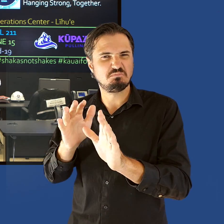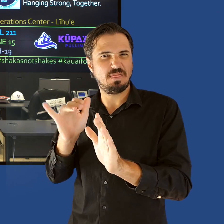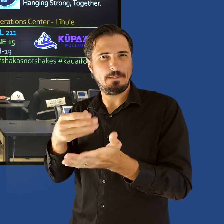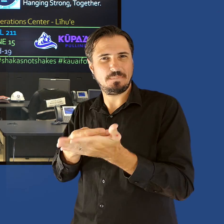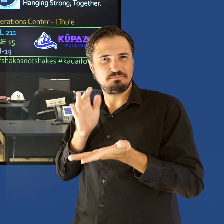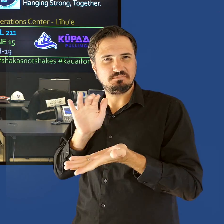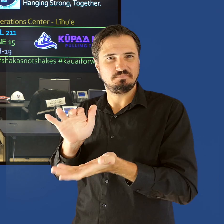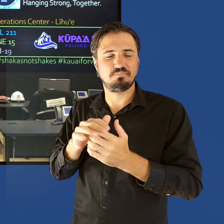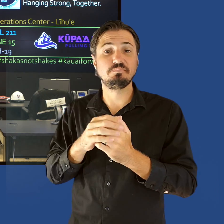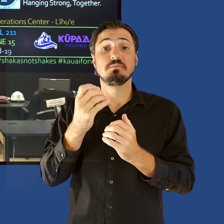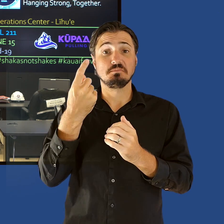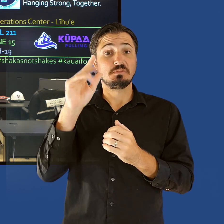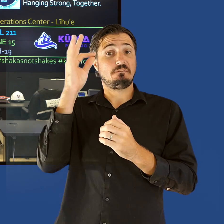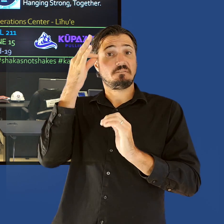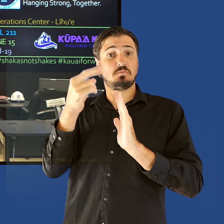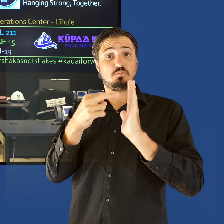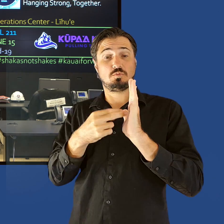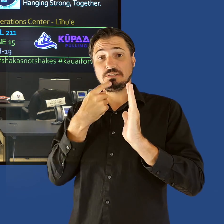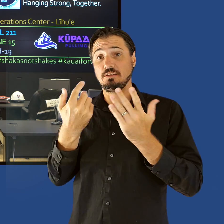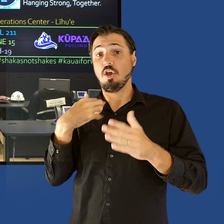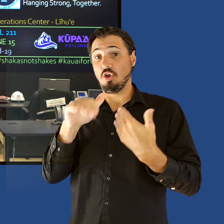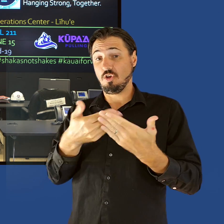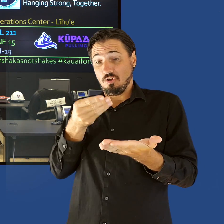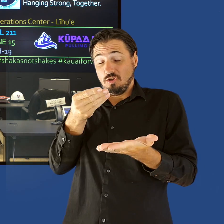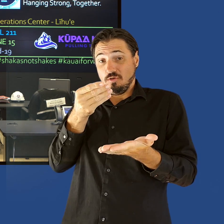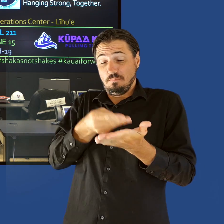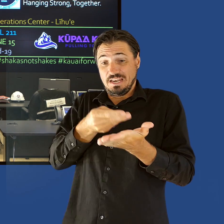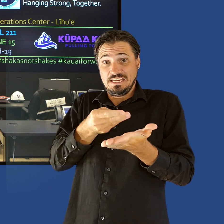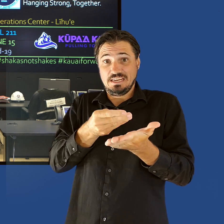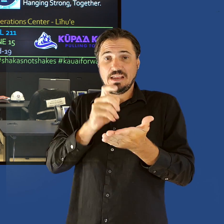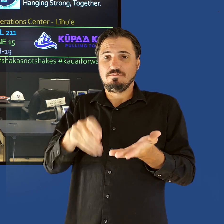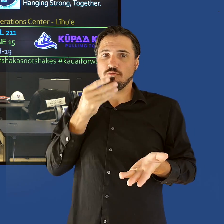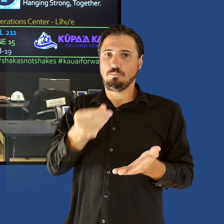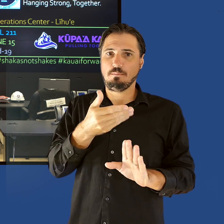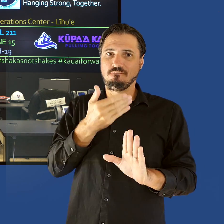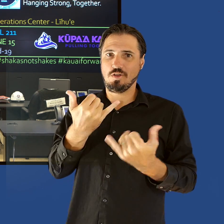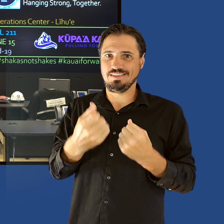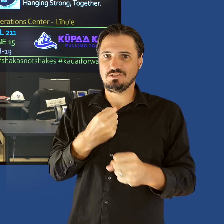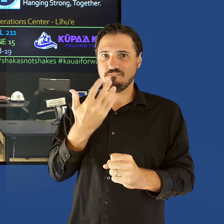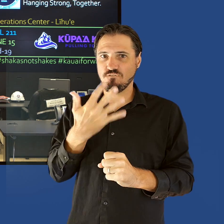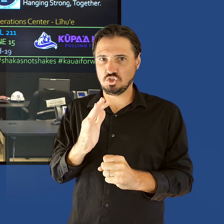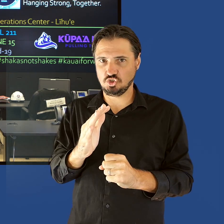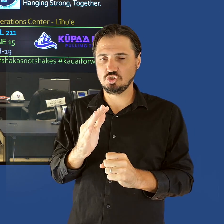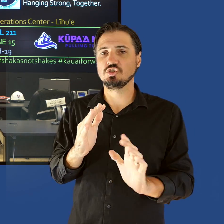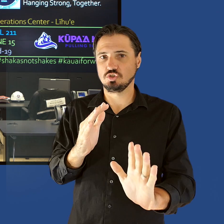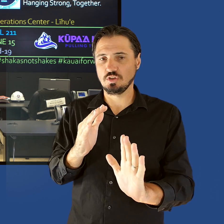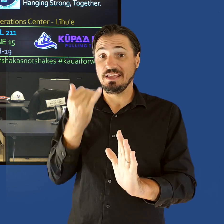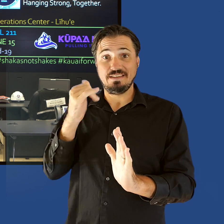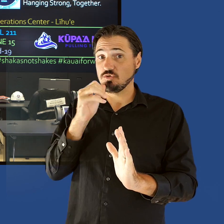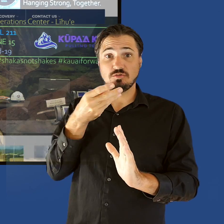Per federal guidelines, all of these projects must be complete by the end of this year, or the money must be returned to the federal government.